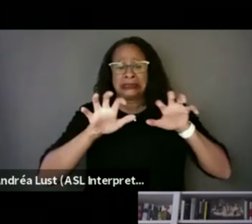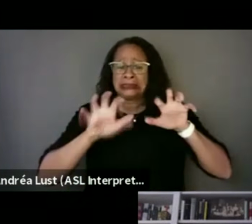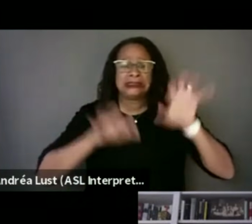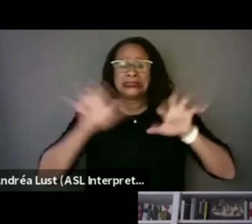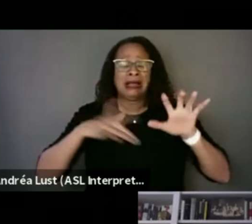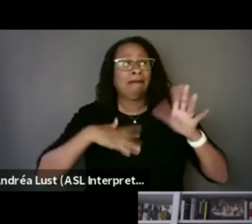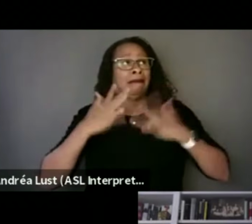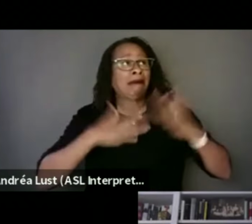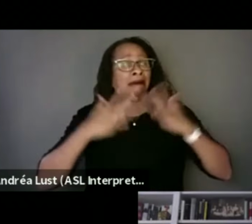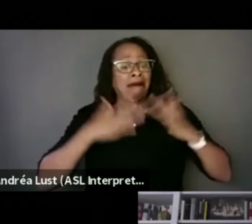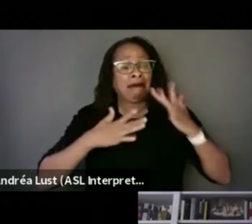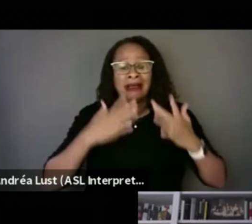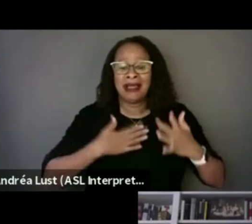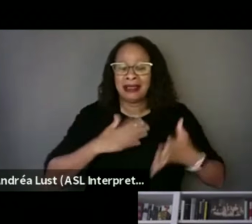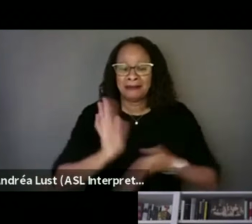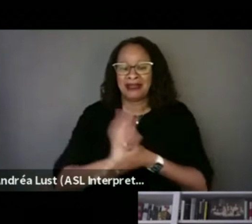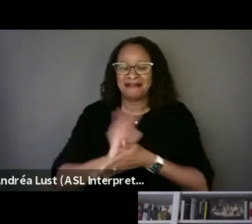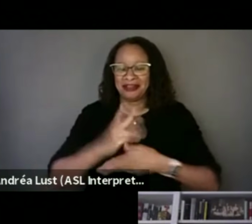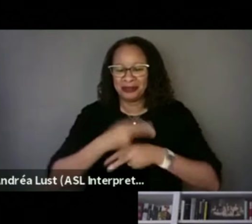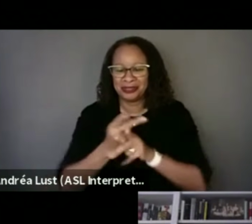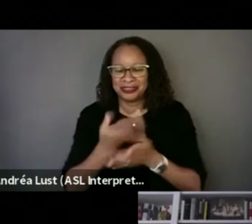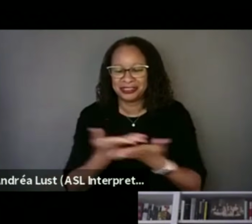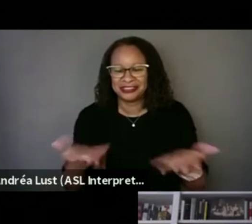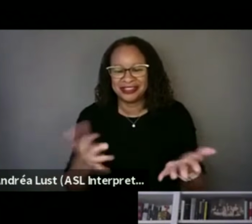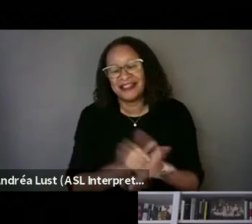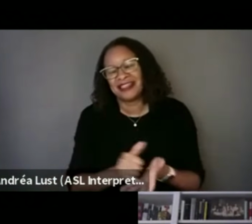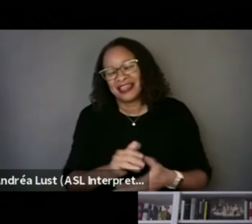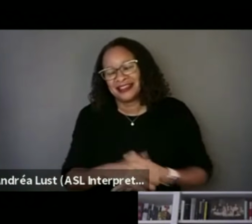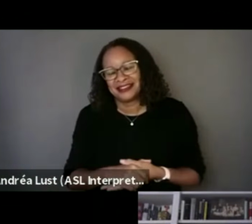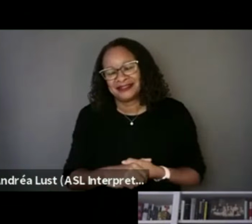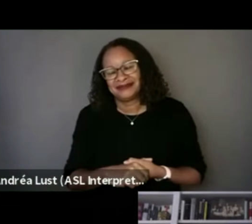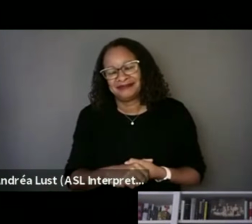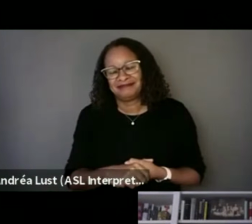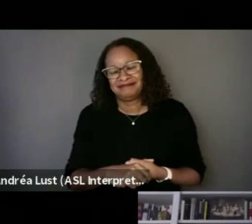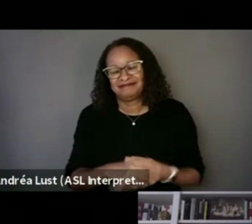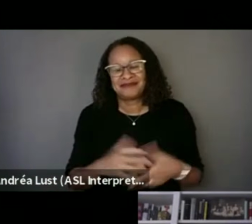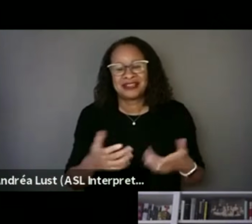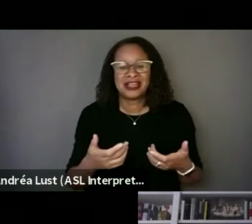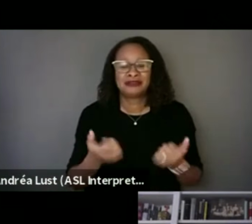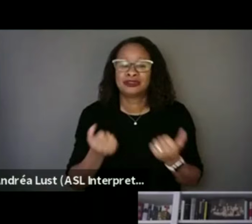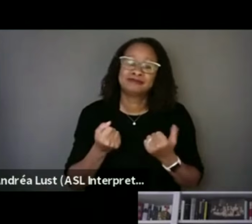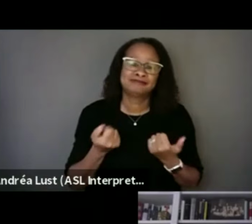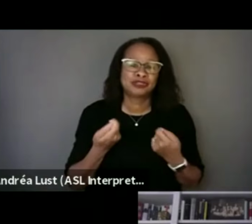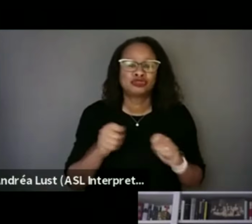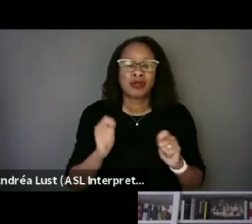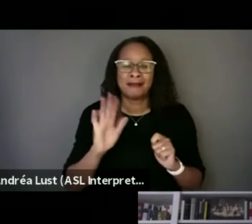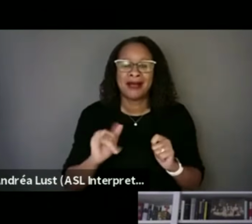and my video production stuff and all of that, you know, fallback. But now I'm loving it,